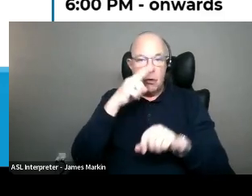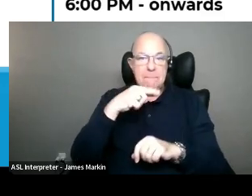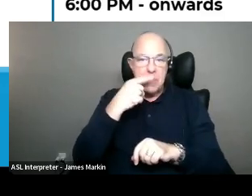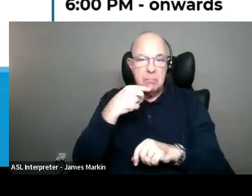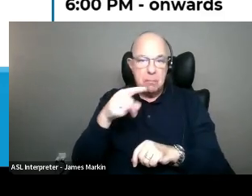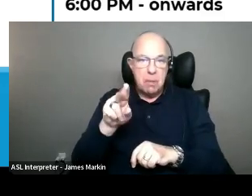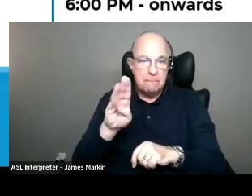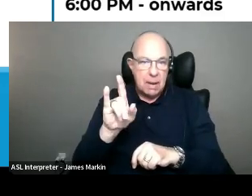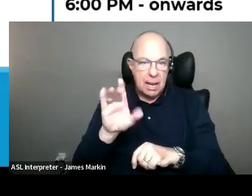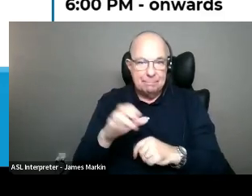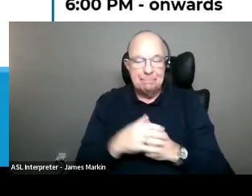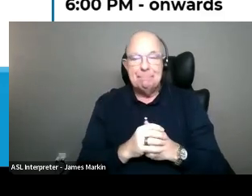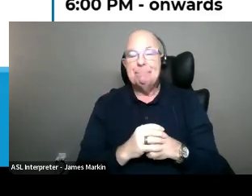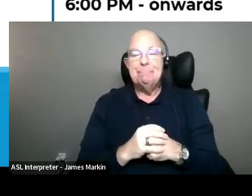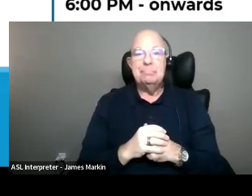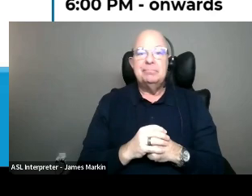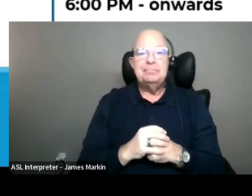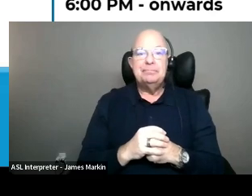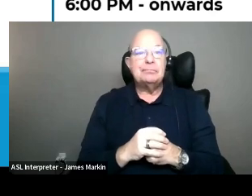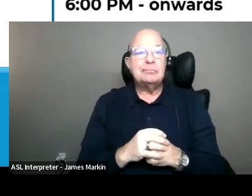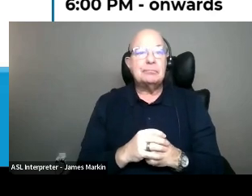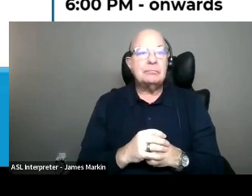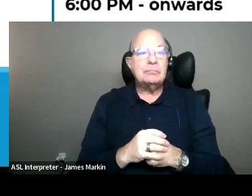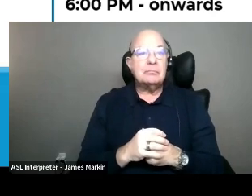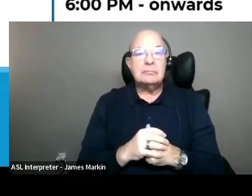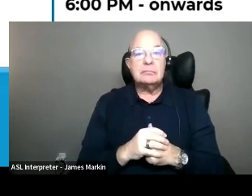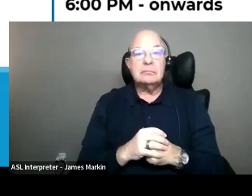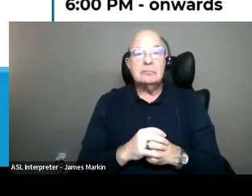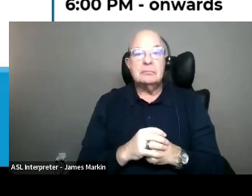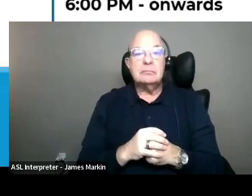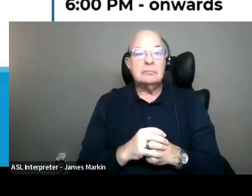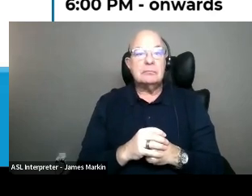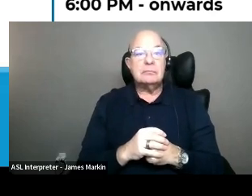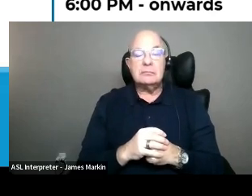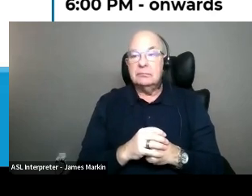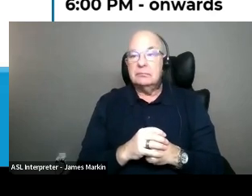Melissa Wong (she/her), SPT: So, in the,